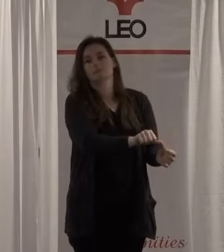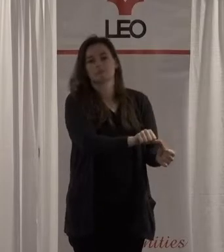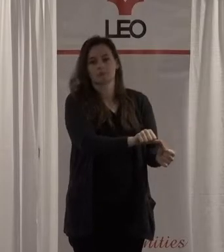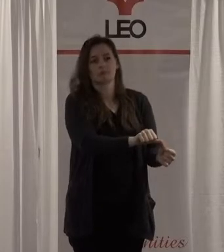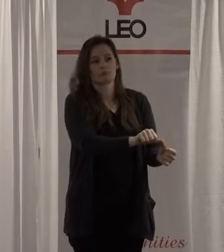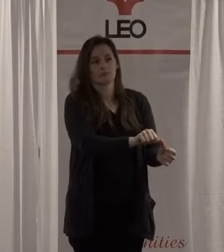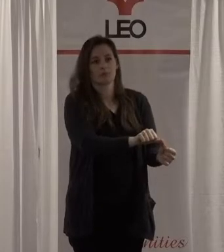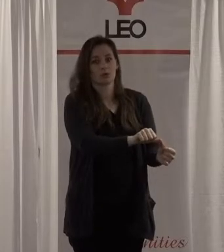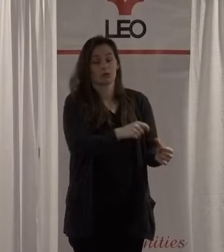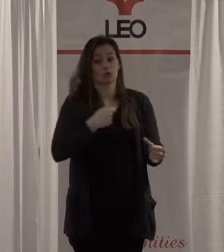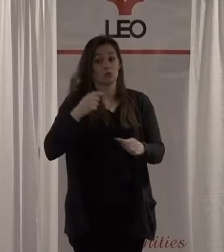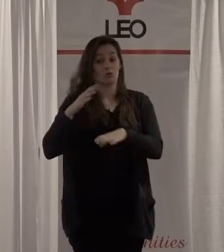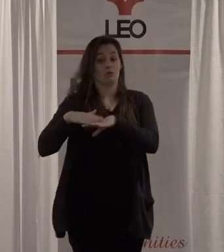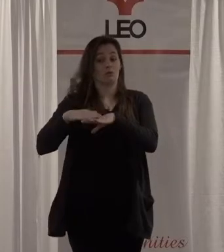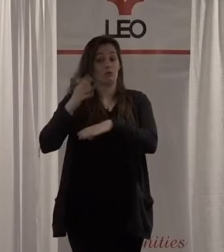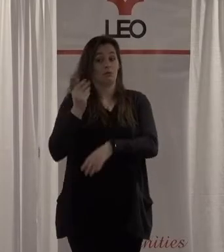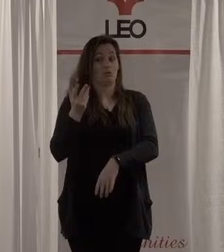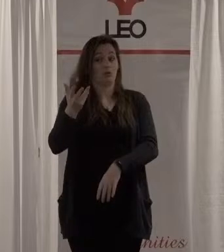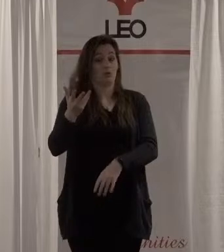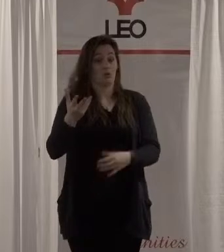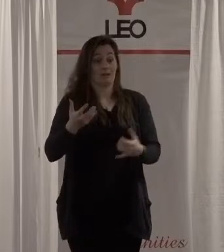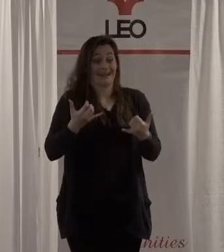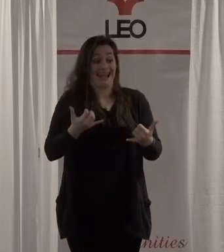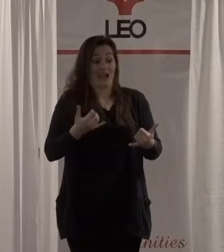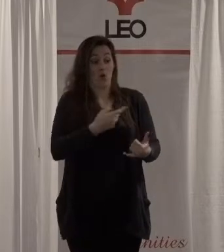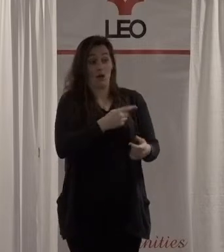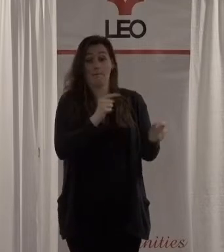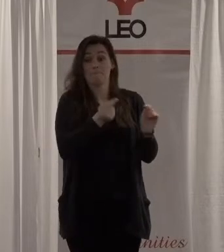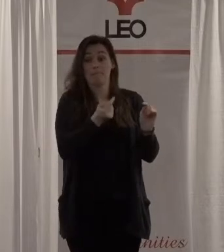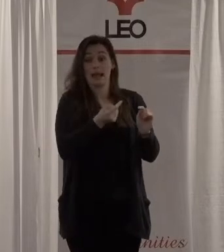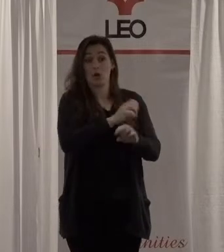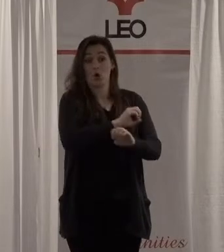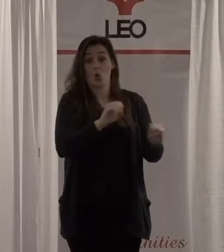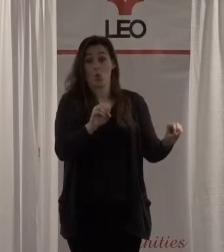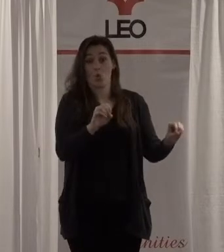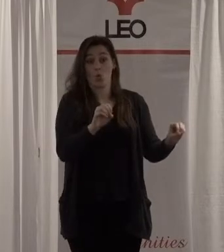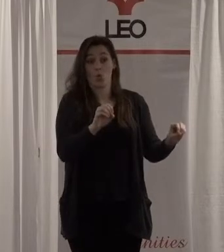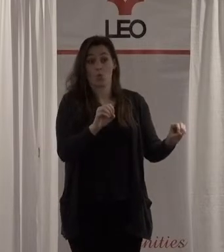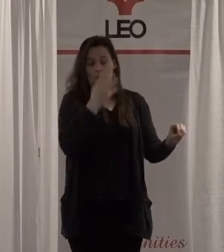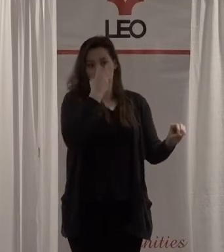SHE IS FEELING ANY PAIN AT THE MOMENT, THE BEST ADVICE THAT WE CAN GIVE